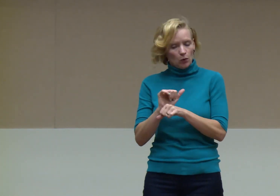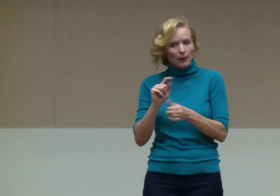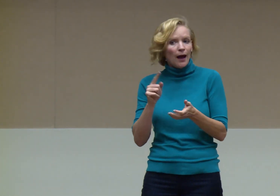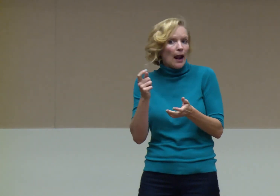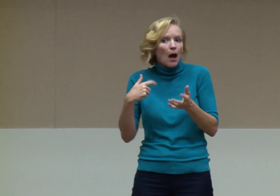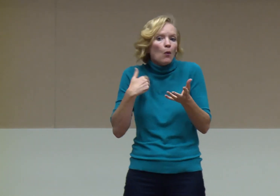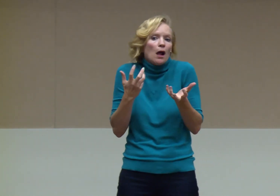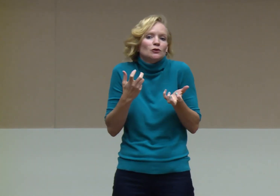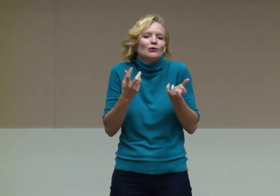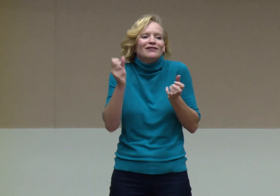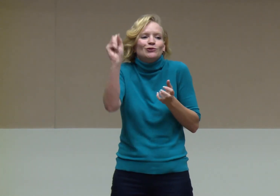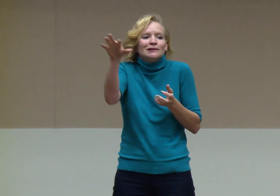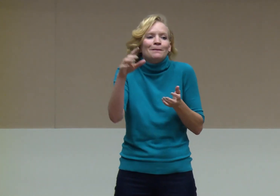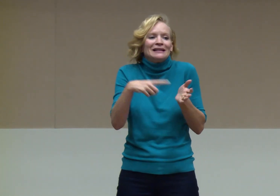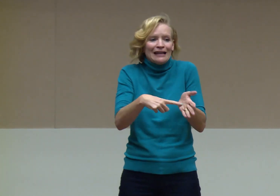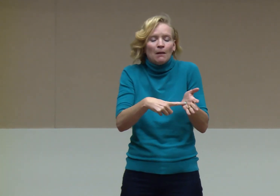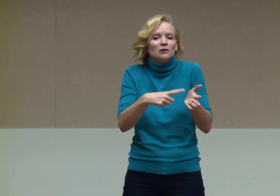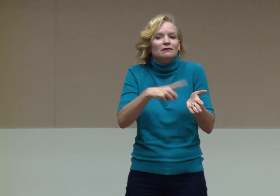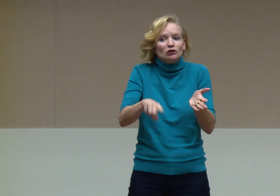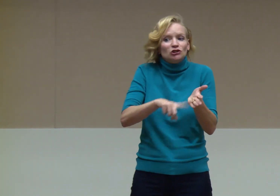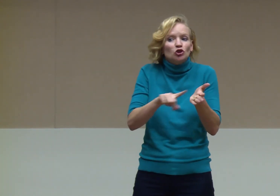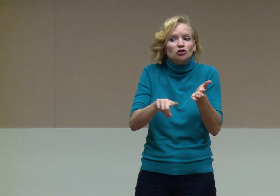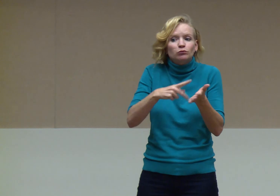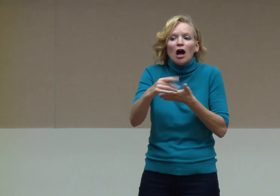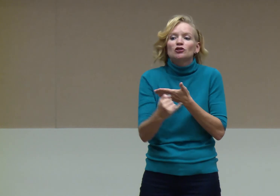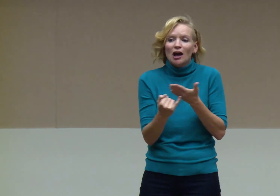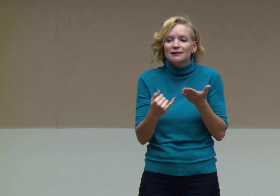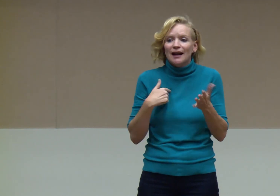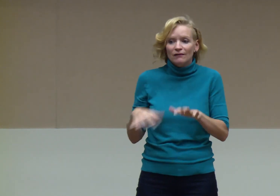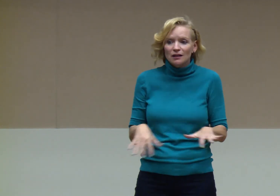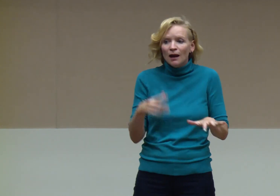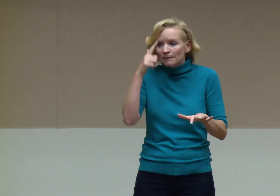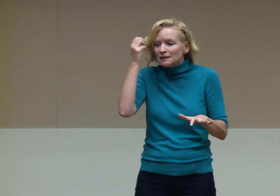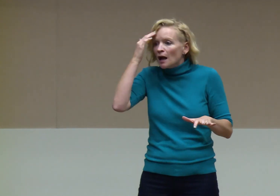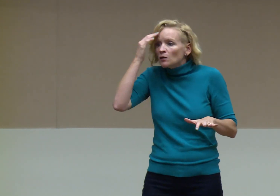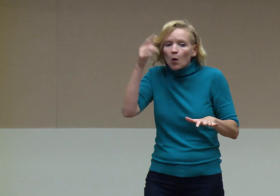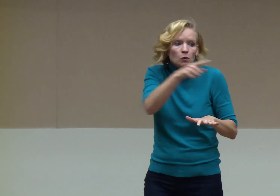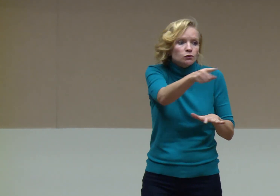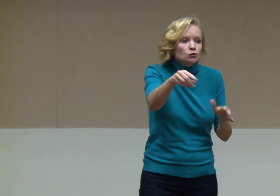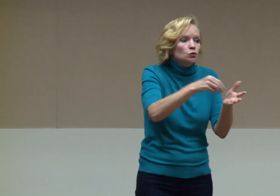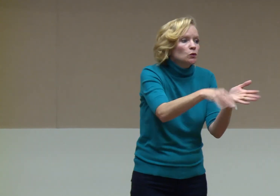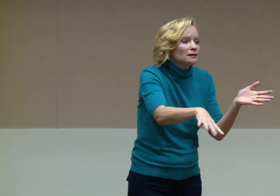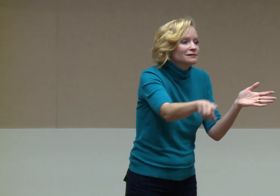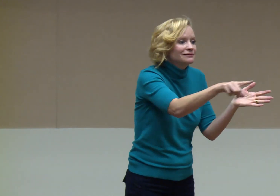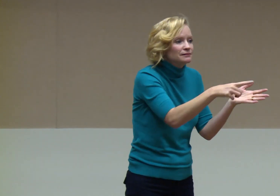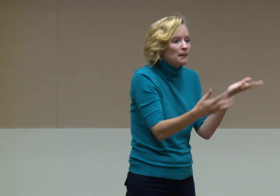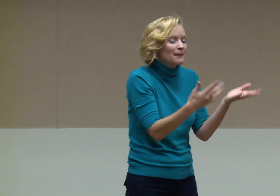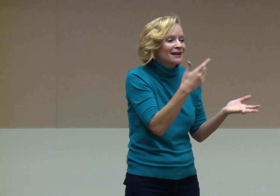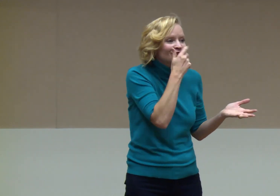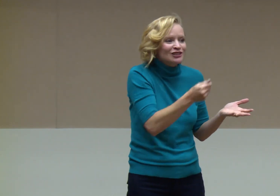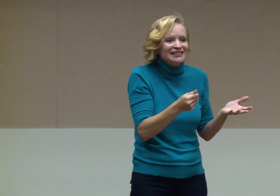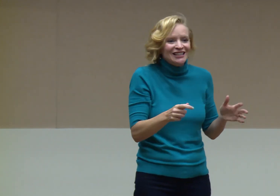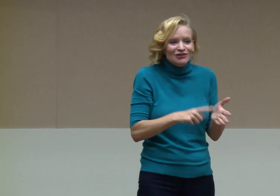I will also throw out some examples of research projects that I've done, 'cause I am aware that students--